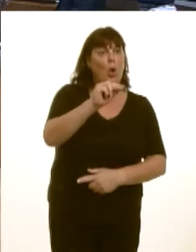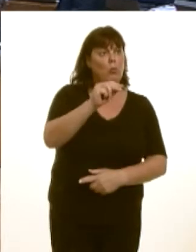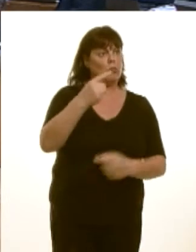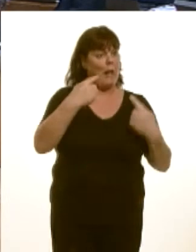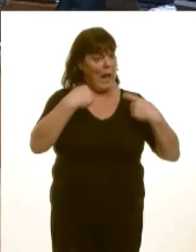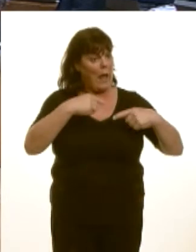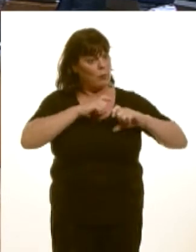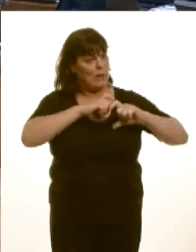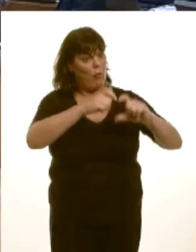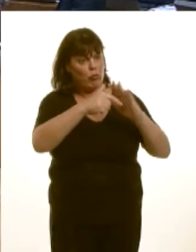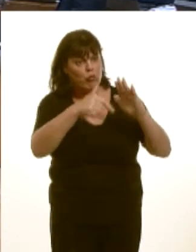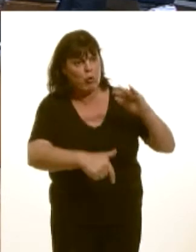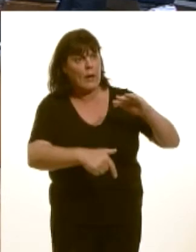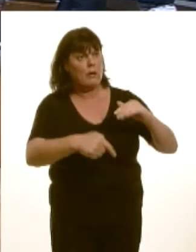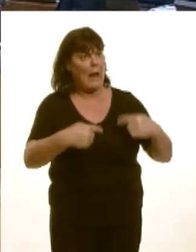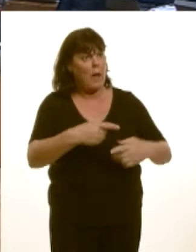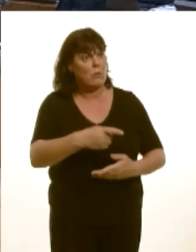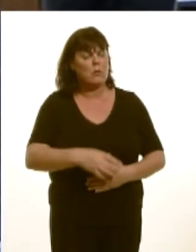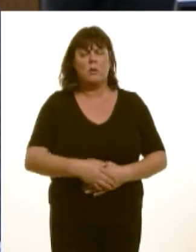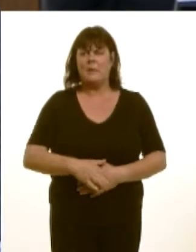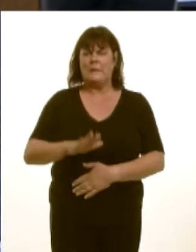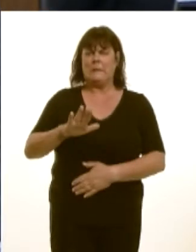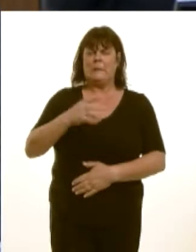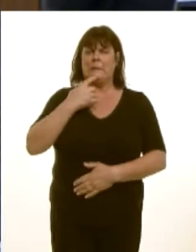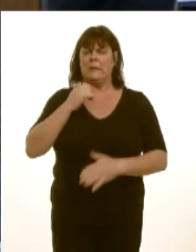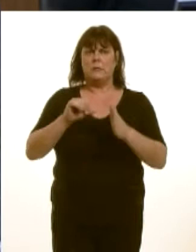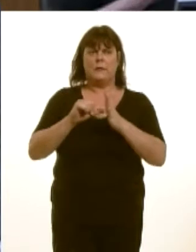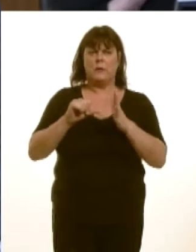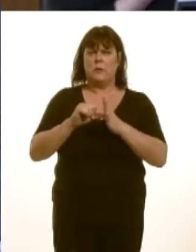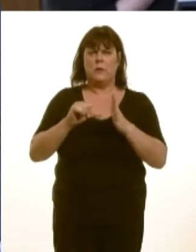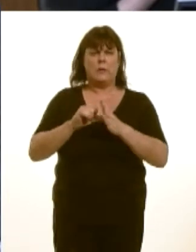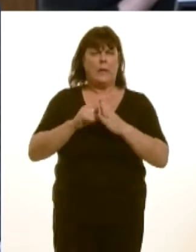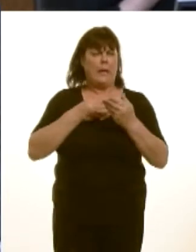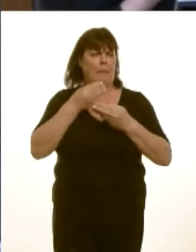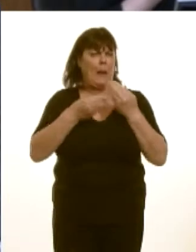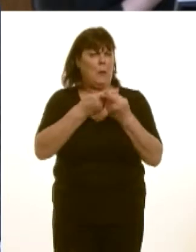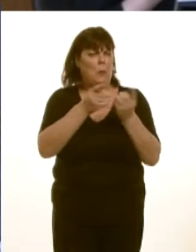I think it is very difficult to justify that to the public.